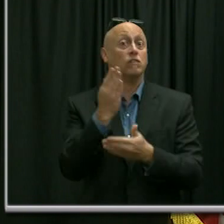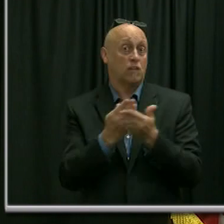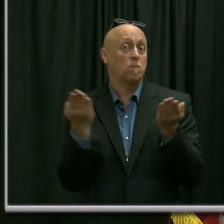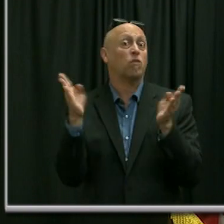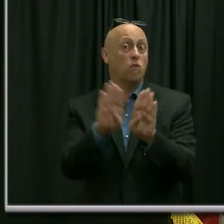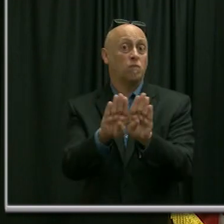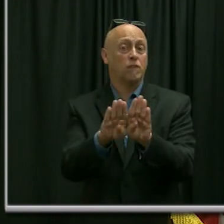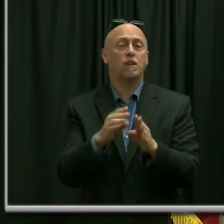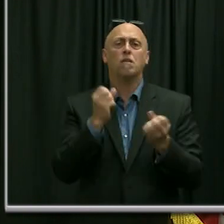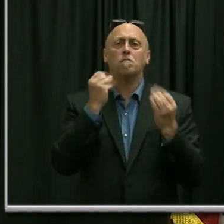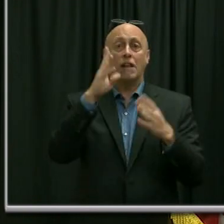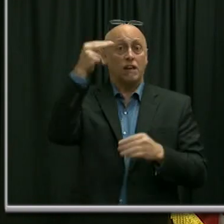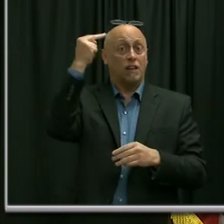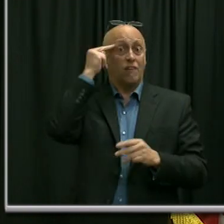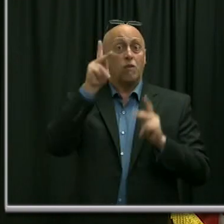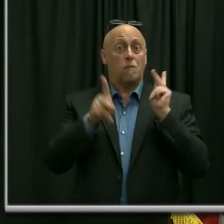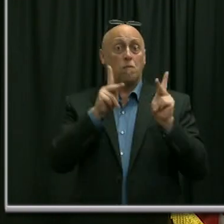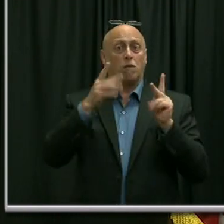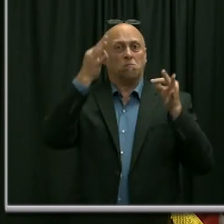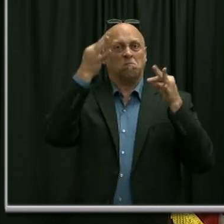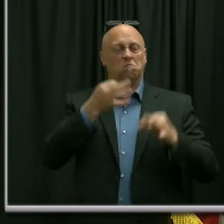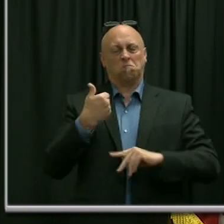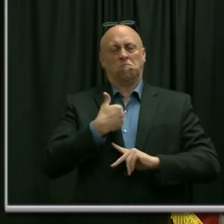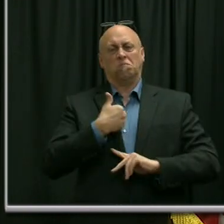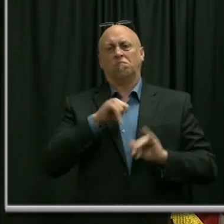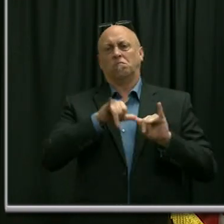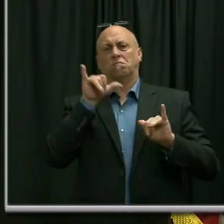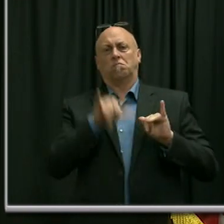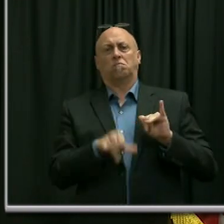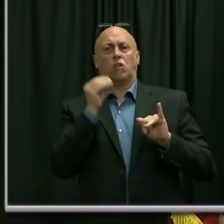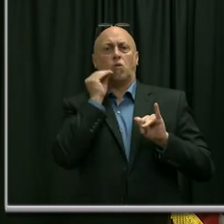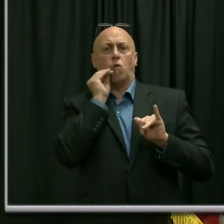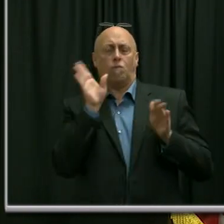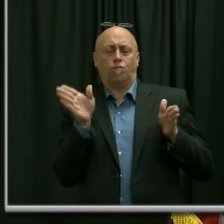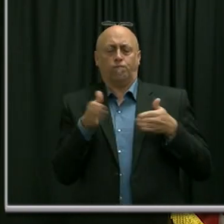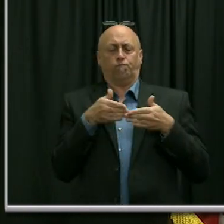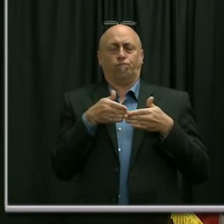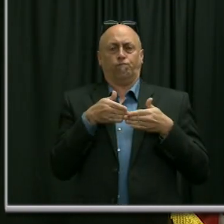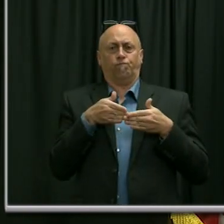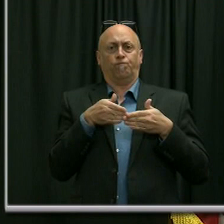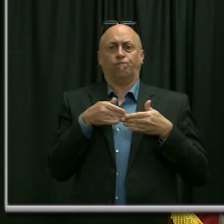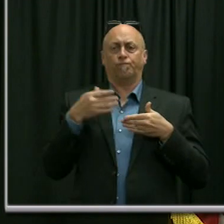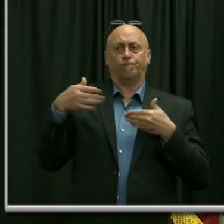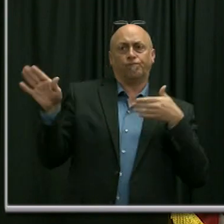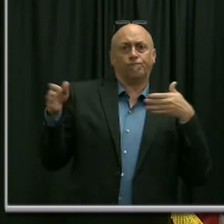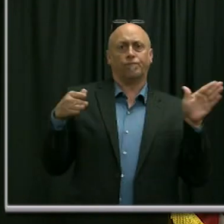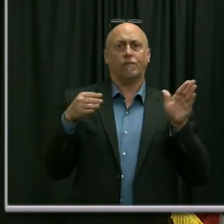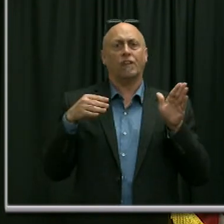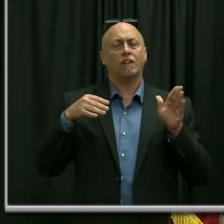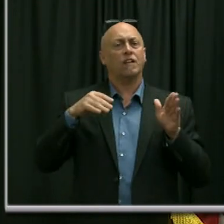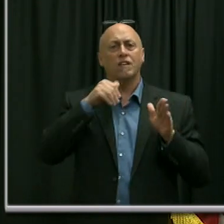CLOSED. MANY NASHVILLE RESIDENTS HAVE ALREADY DECIDED